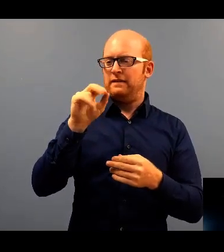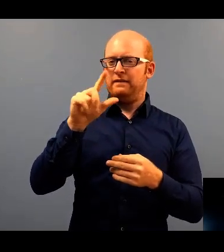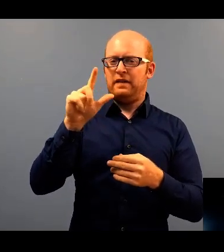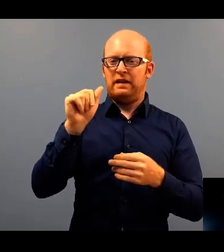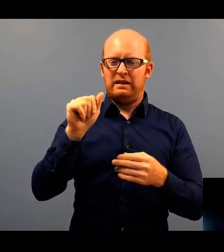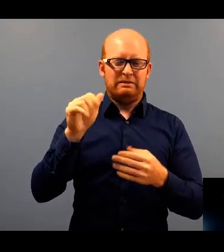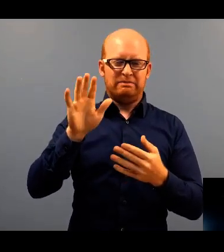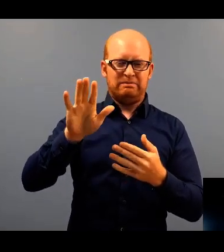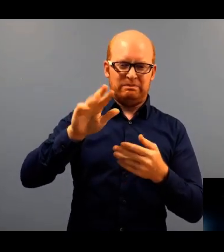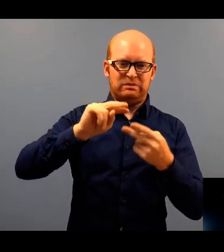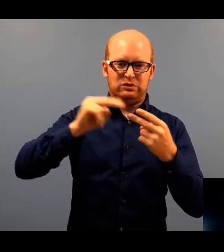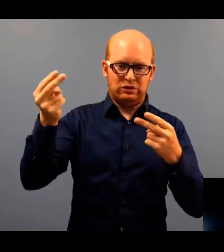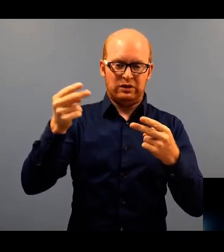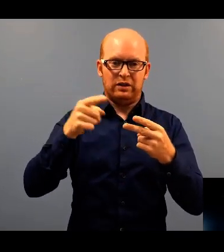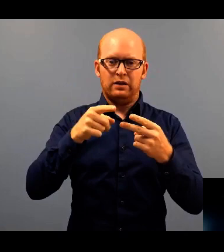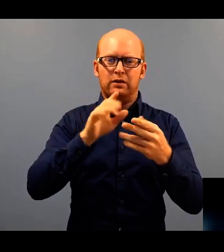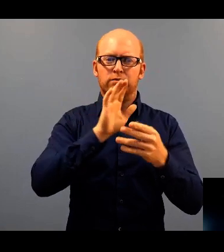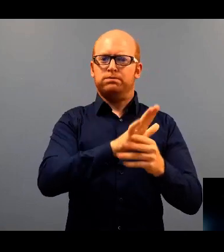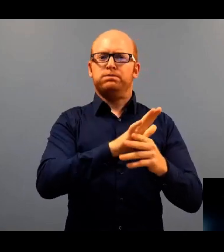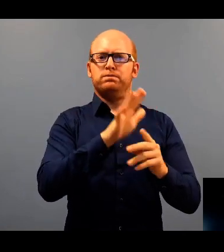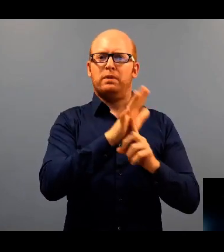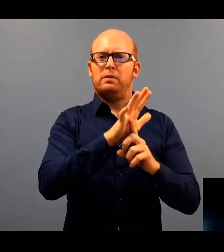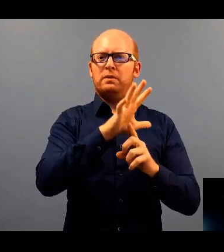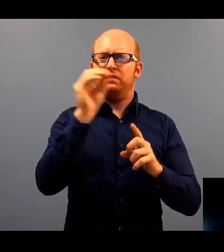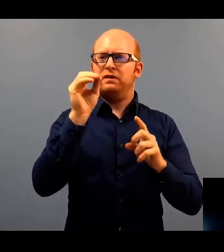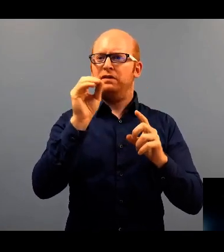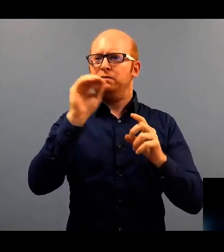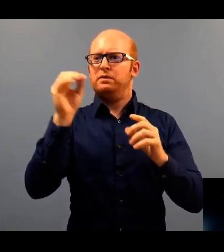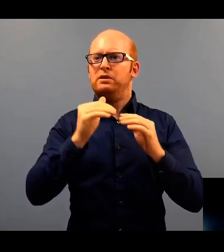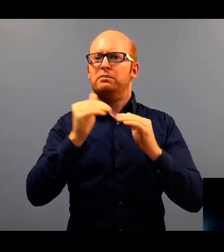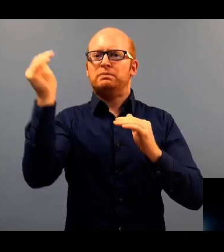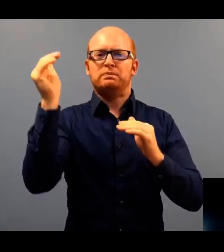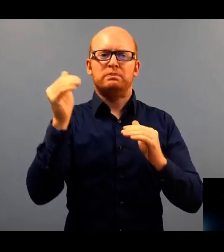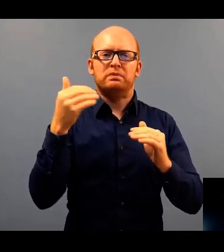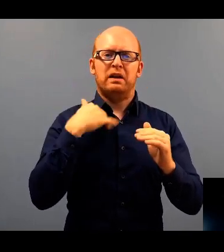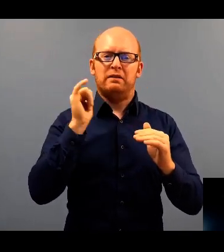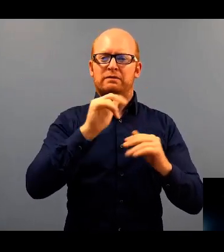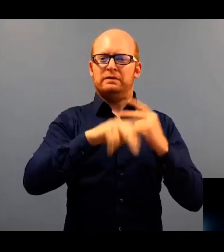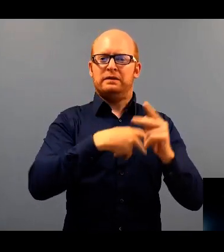with Usher syndrome type 1. A little more than half of all patients with Usher syndrome